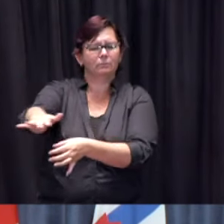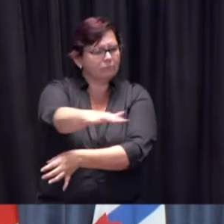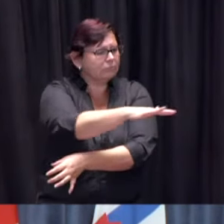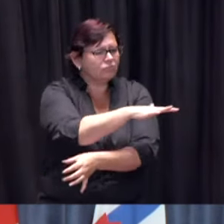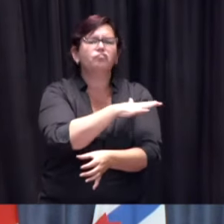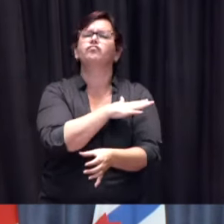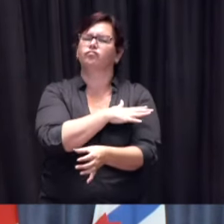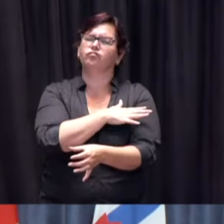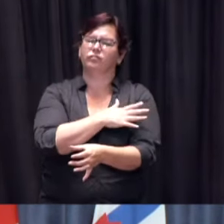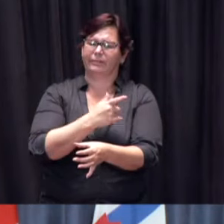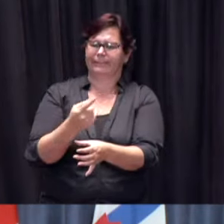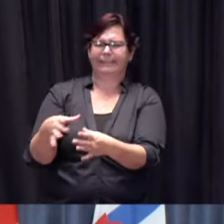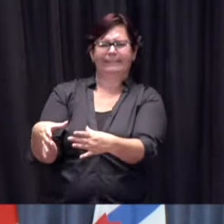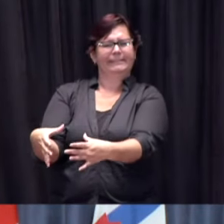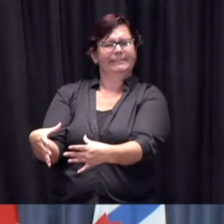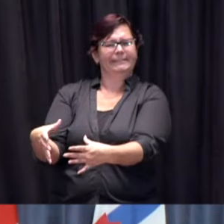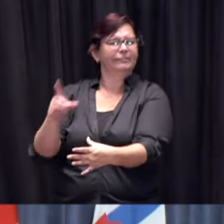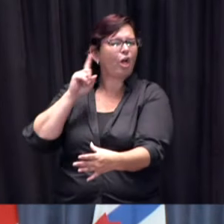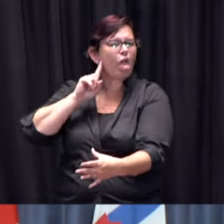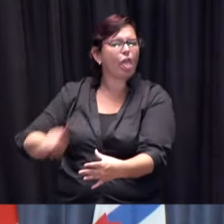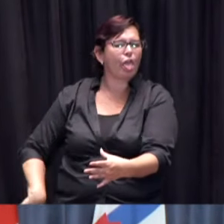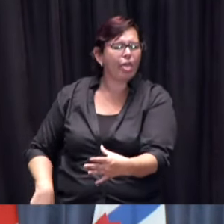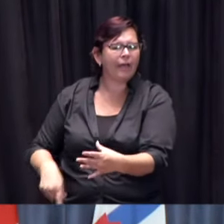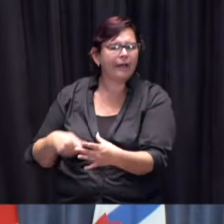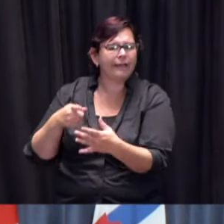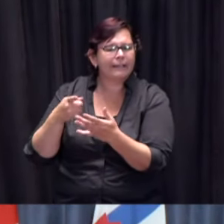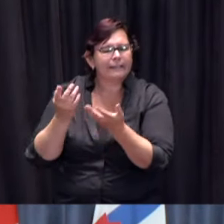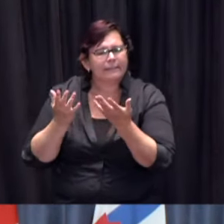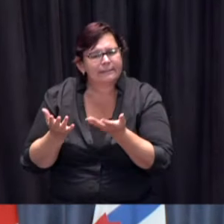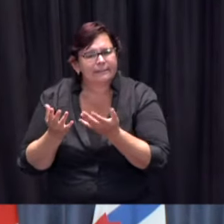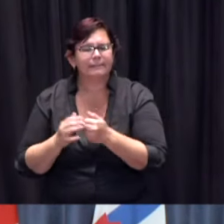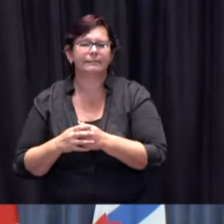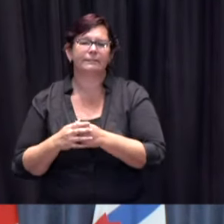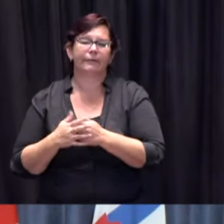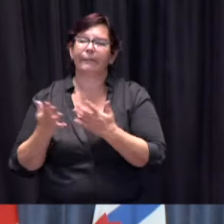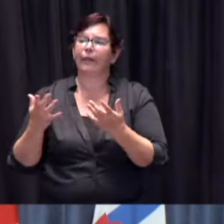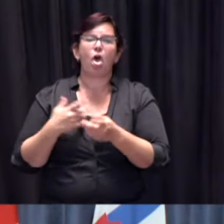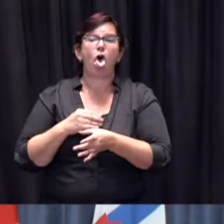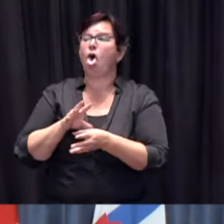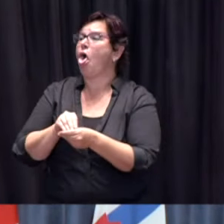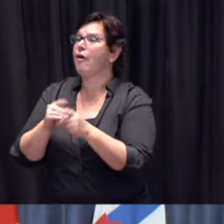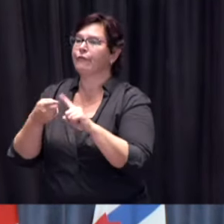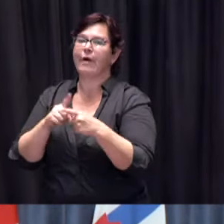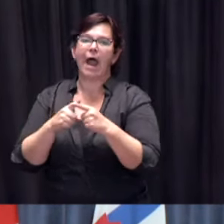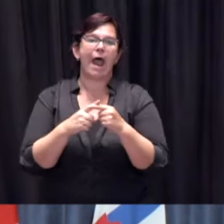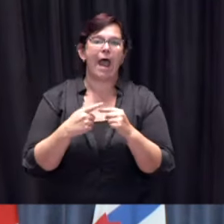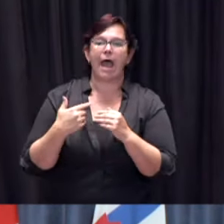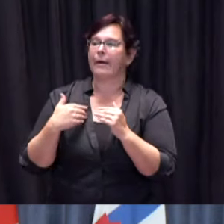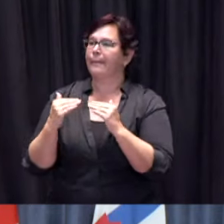really rely on maybe some peer pressure and just some common sense to prevail here so that we can get through Stage 3 and